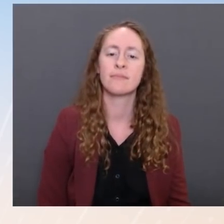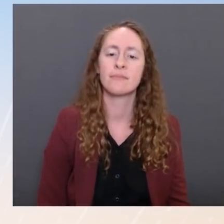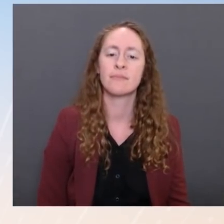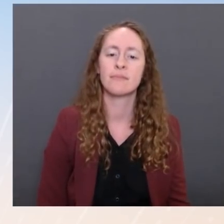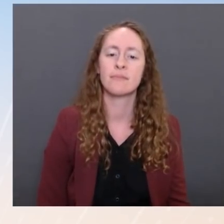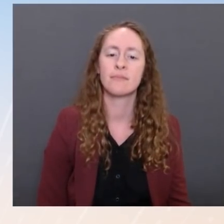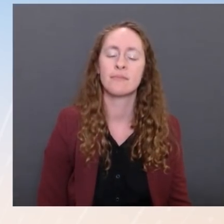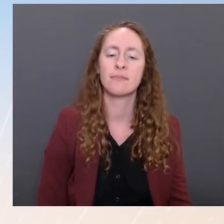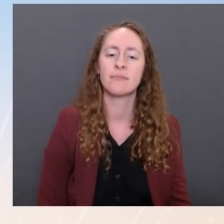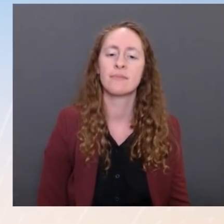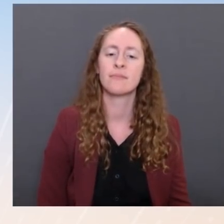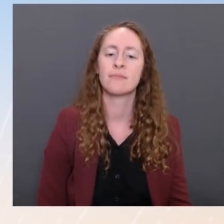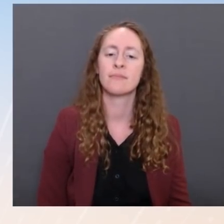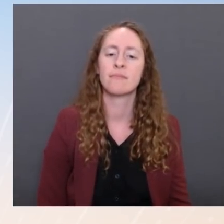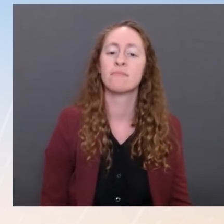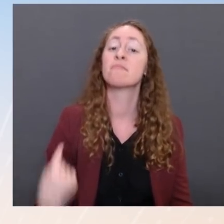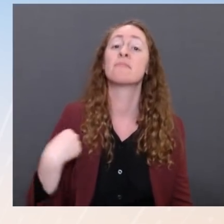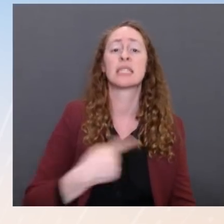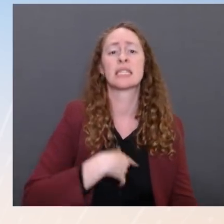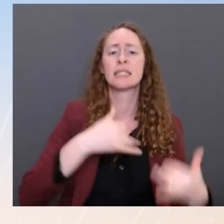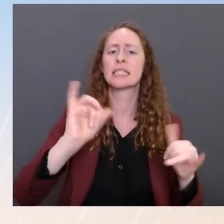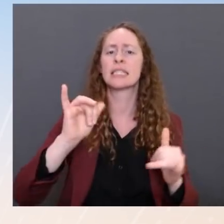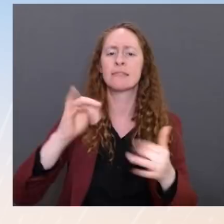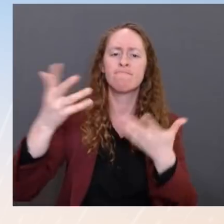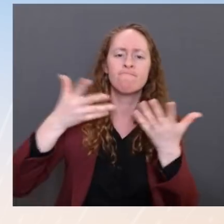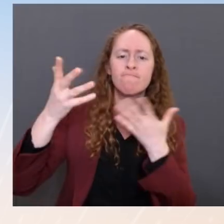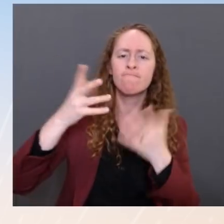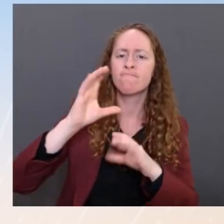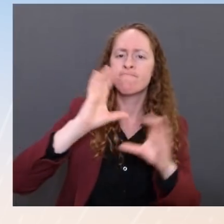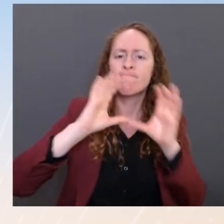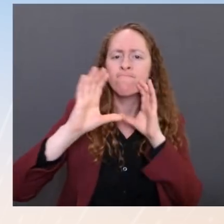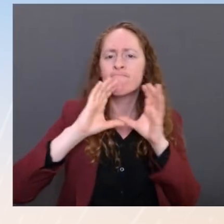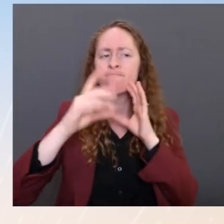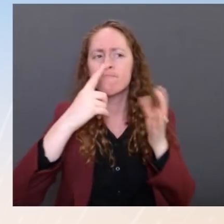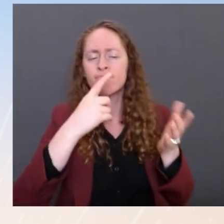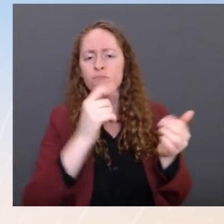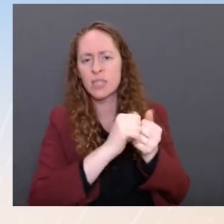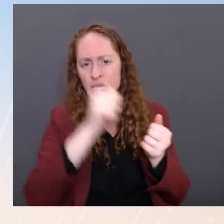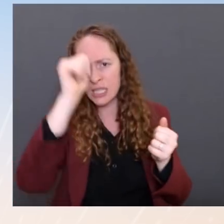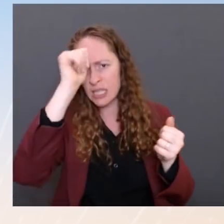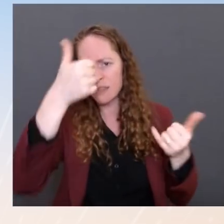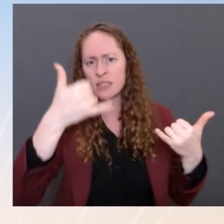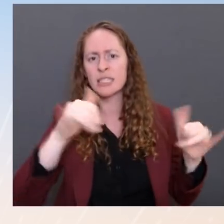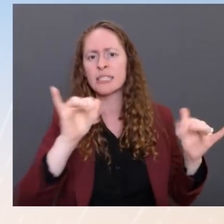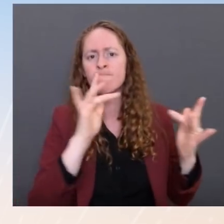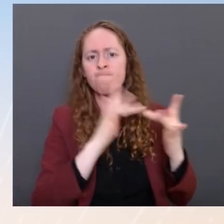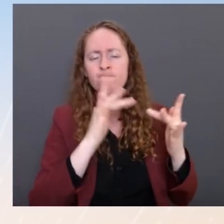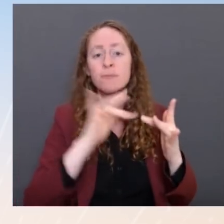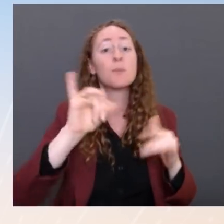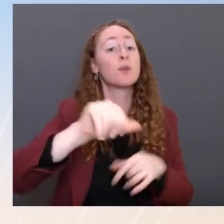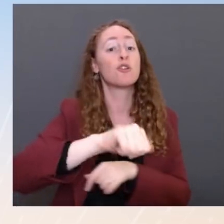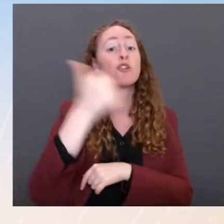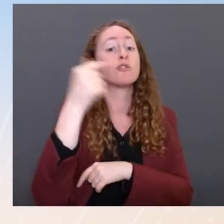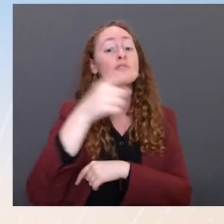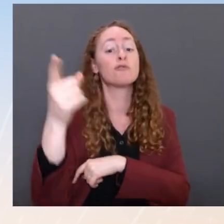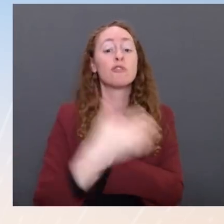you know, our efforts to rally the world, to stand up against Russian aggression. That means implementing and abiding by sanctions